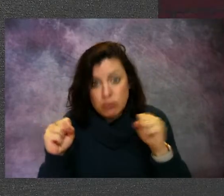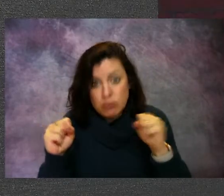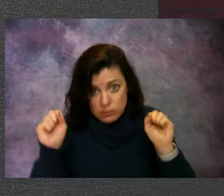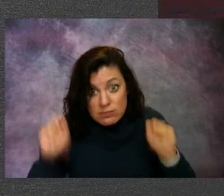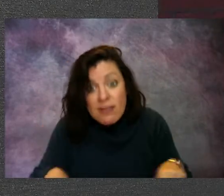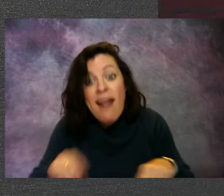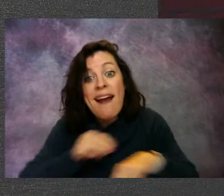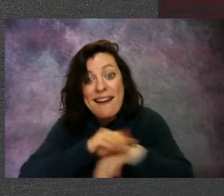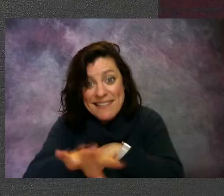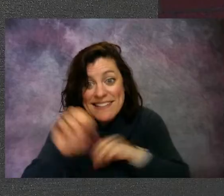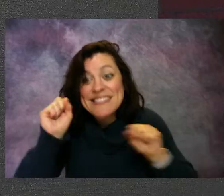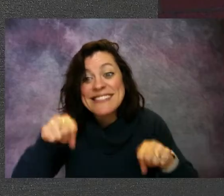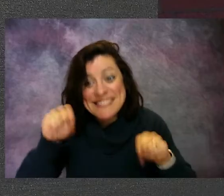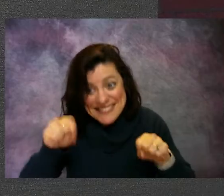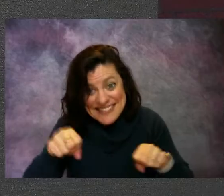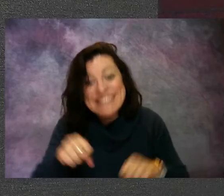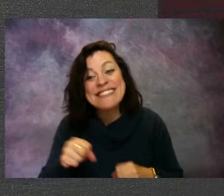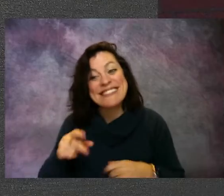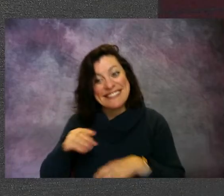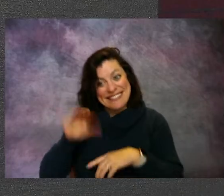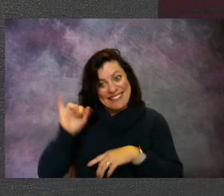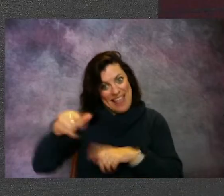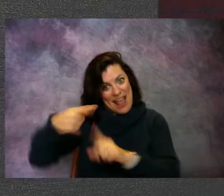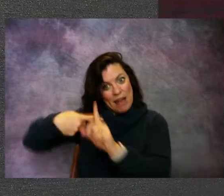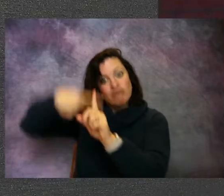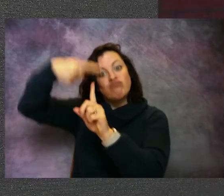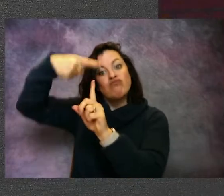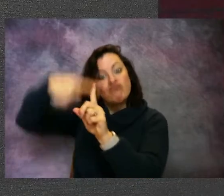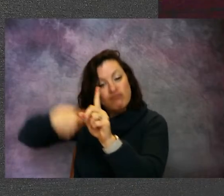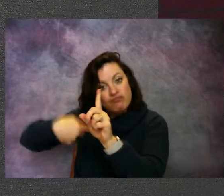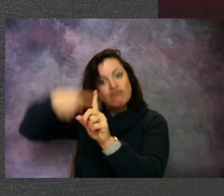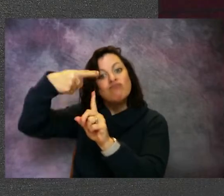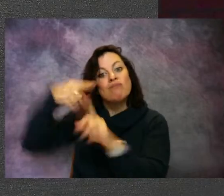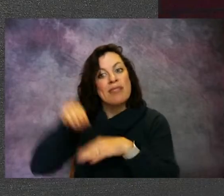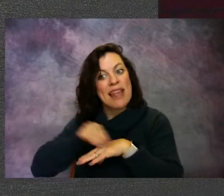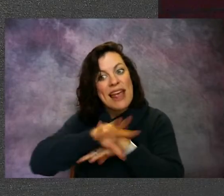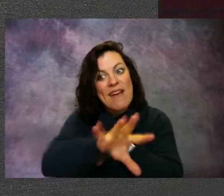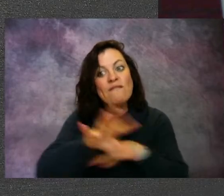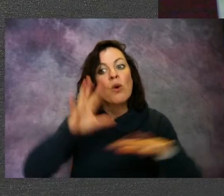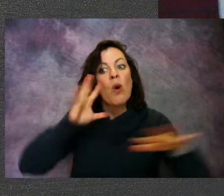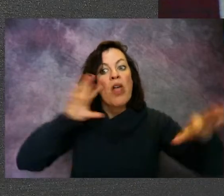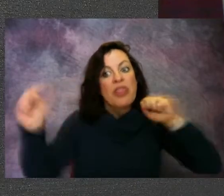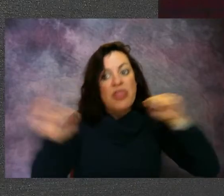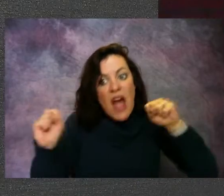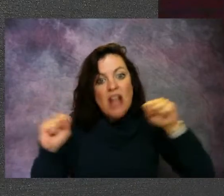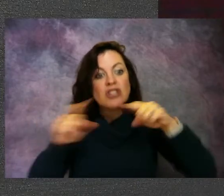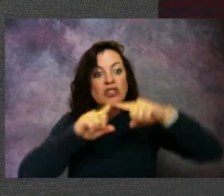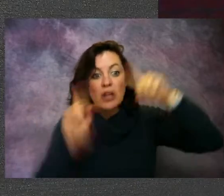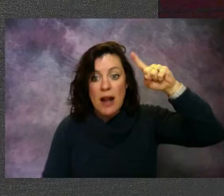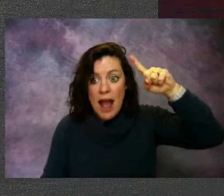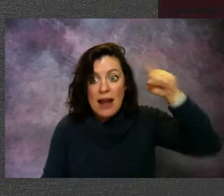and that is the thunder. These animals are finding shelter